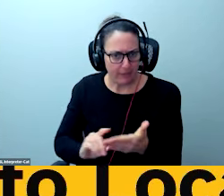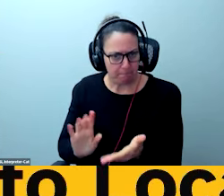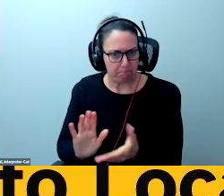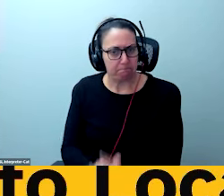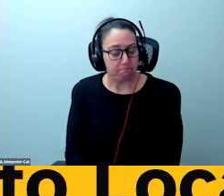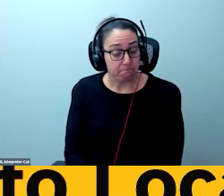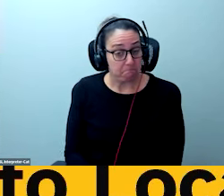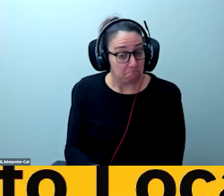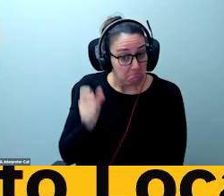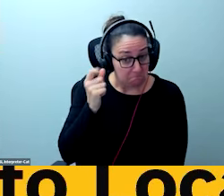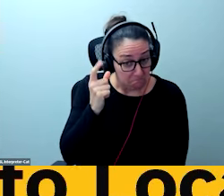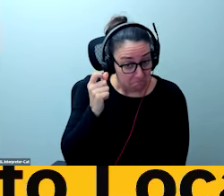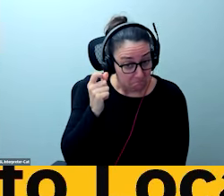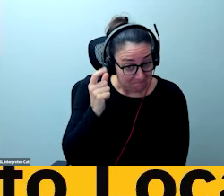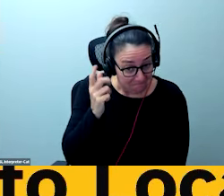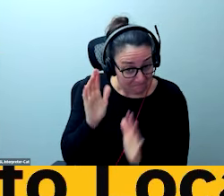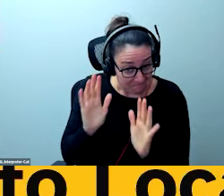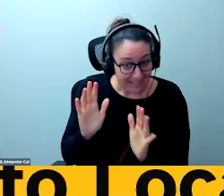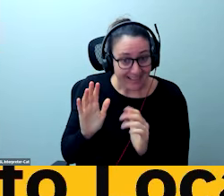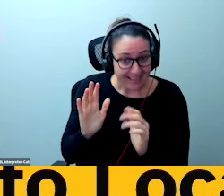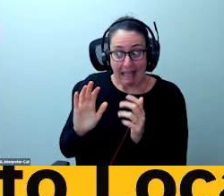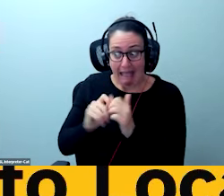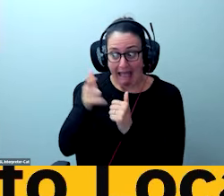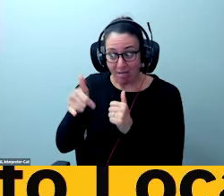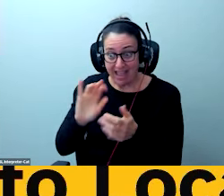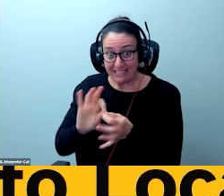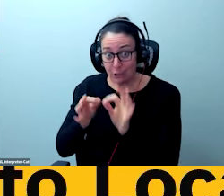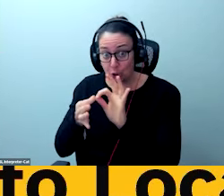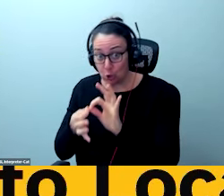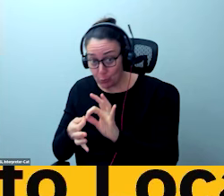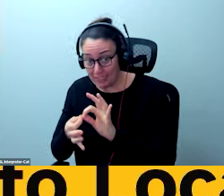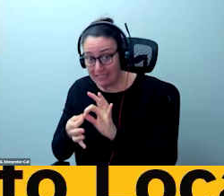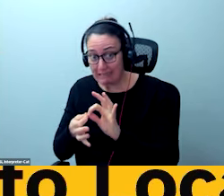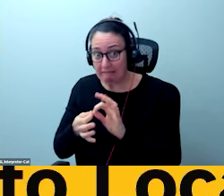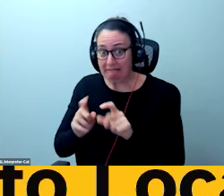That being said, it's only as good as how that's interpreted in different corners of the world.